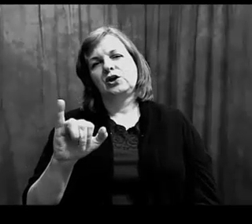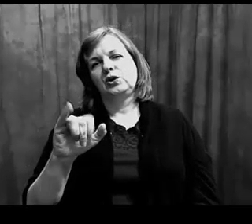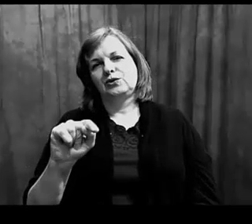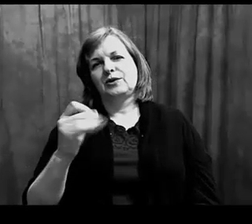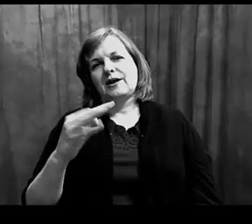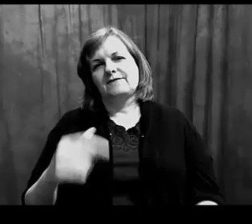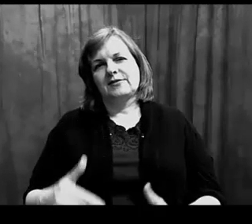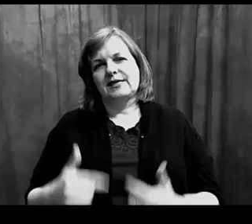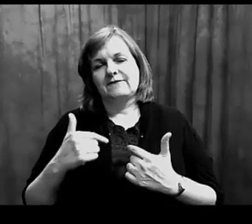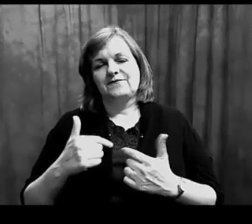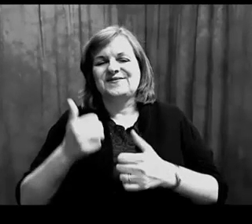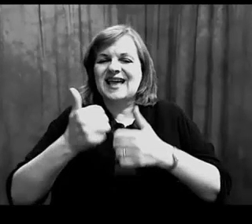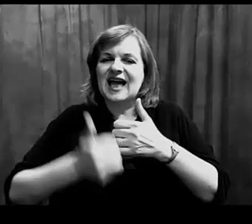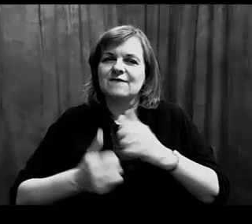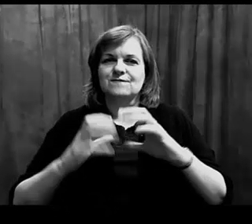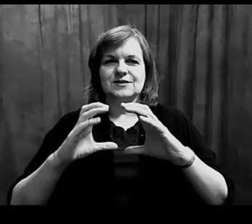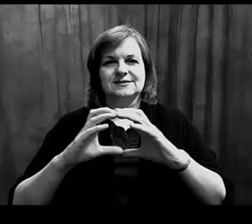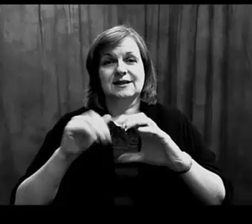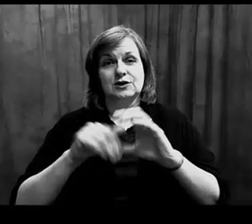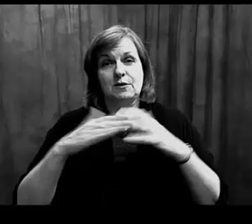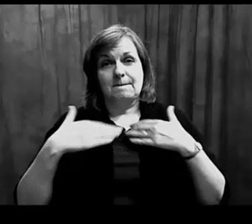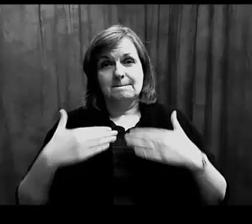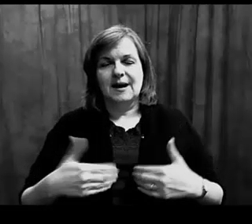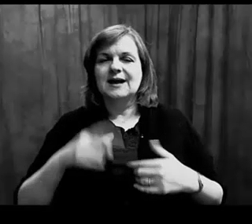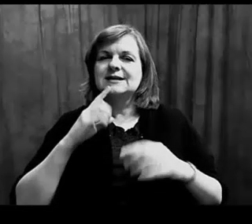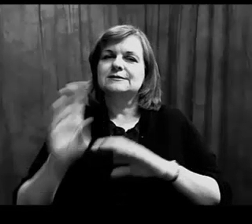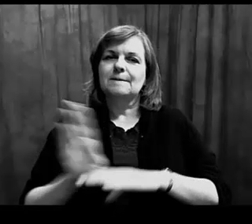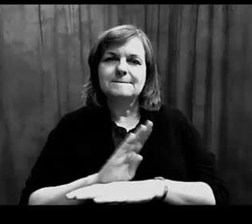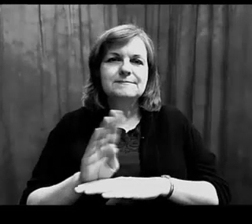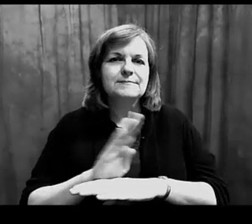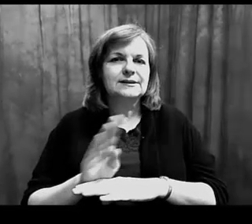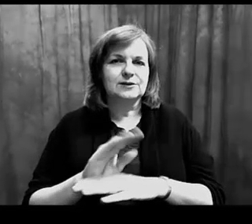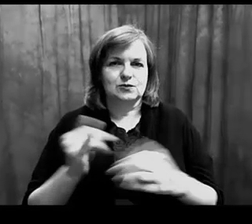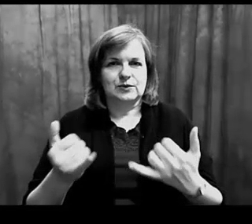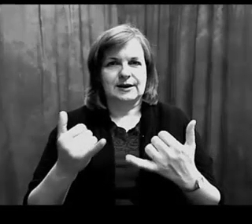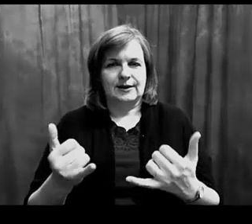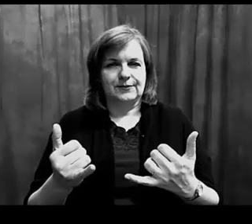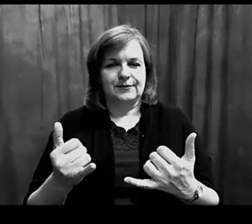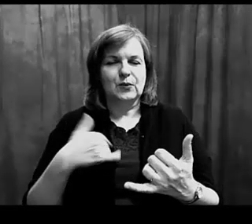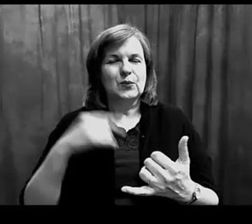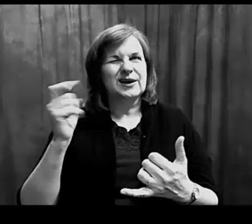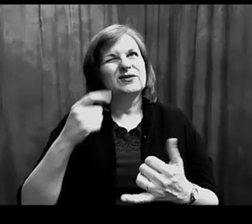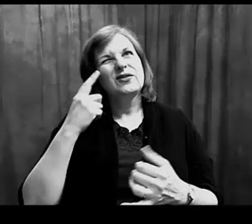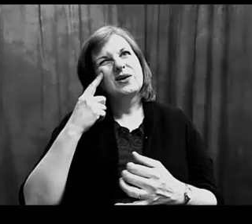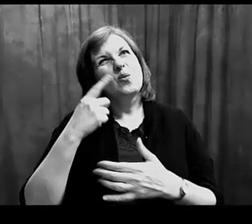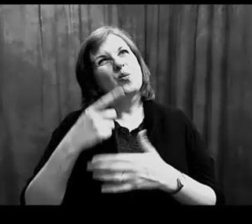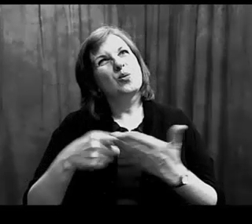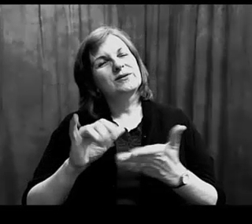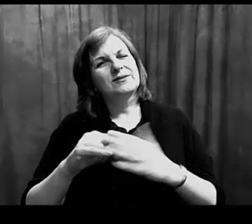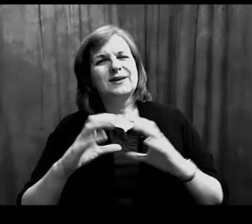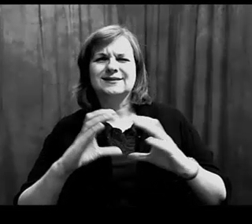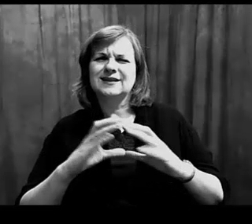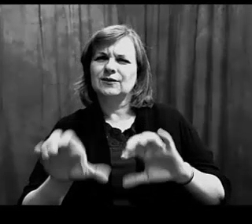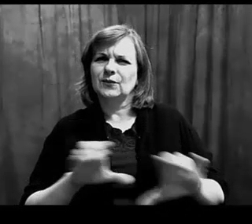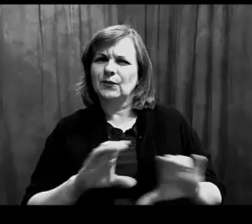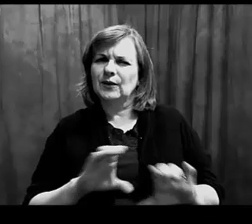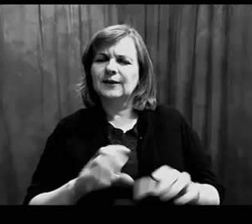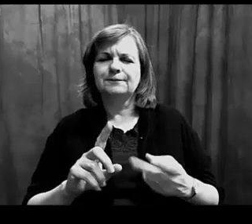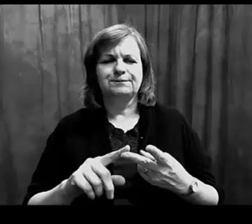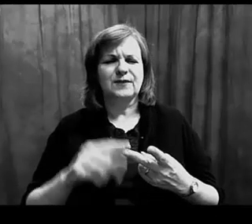all of the intricate details of the organism first so we gotta start was cells basically